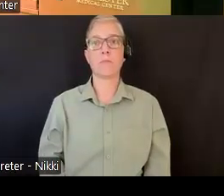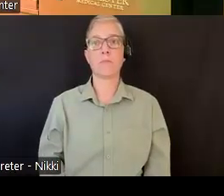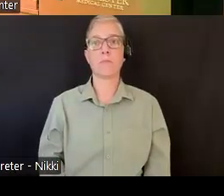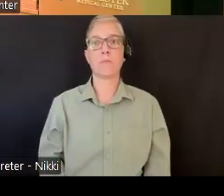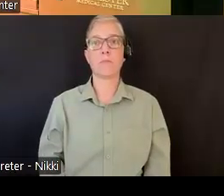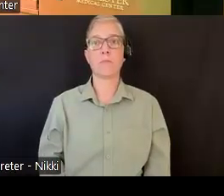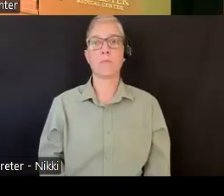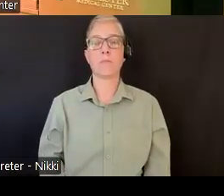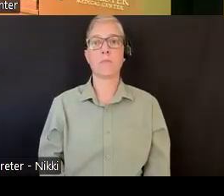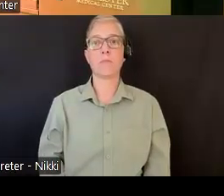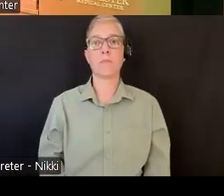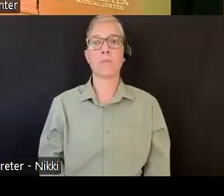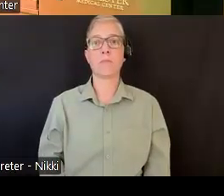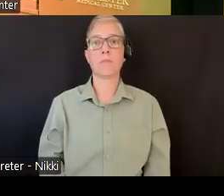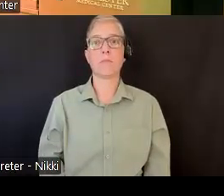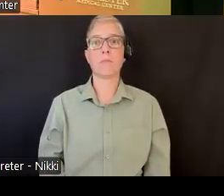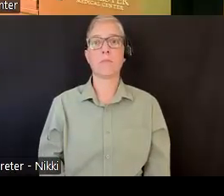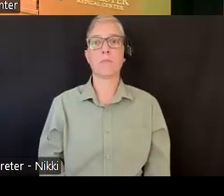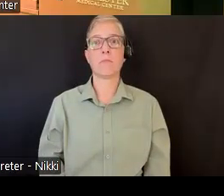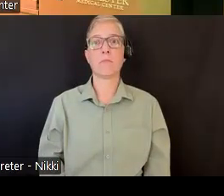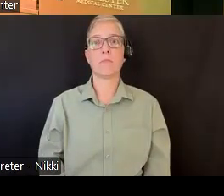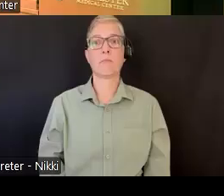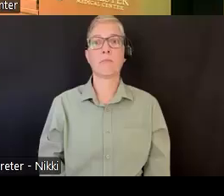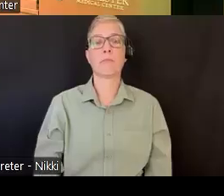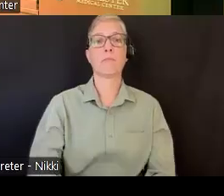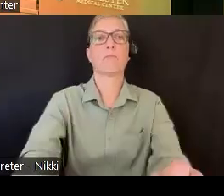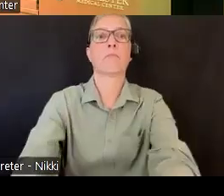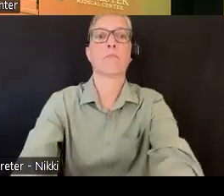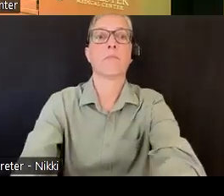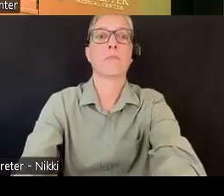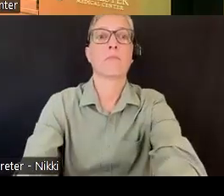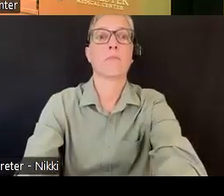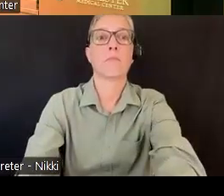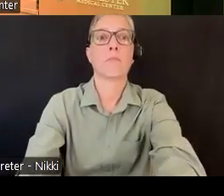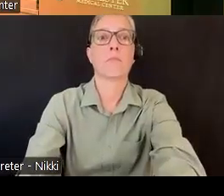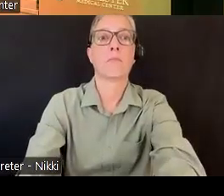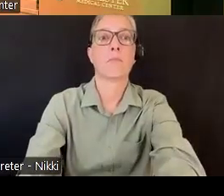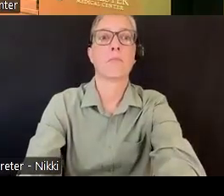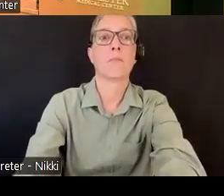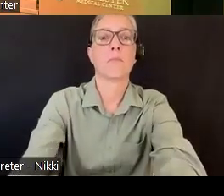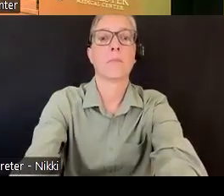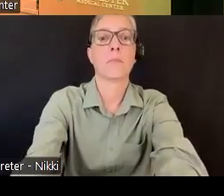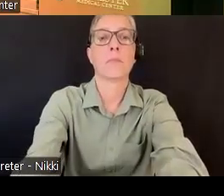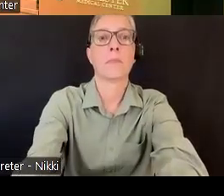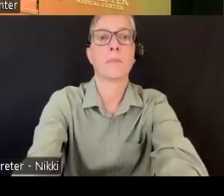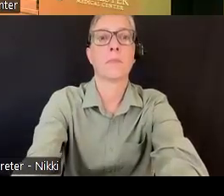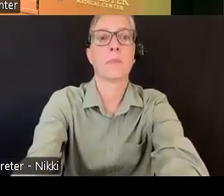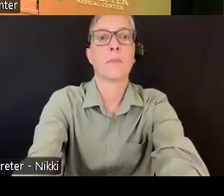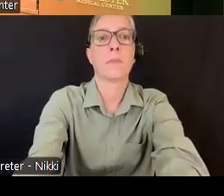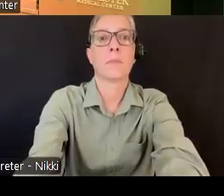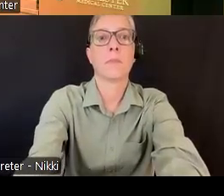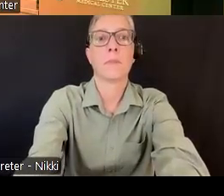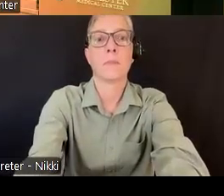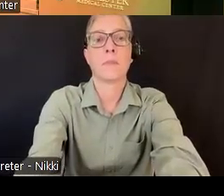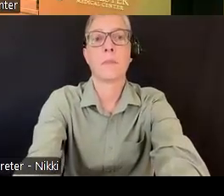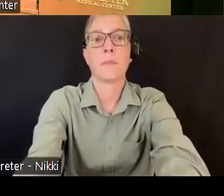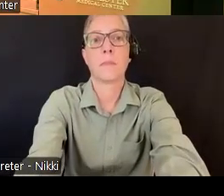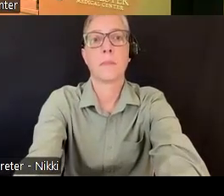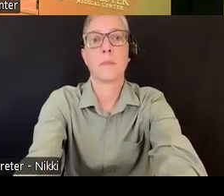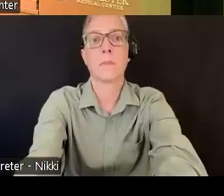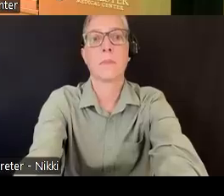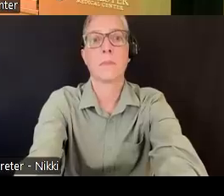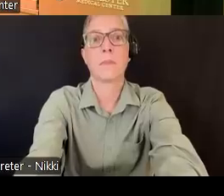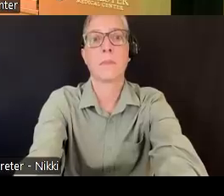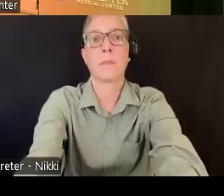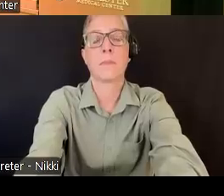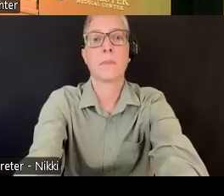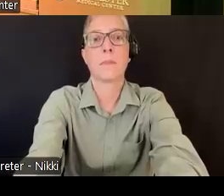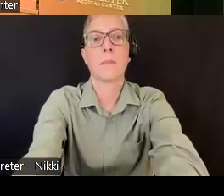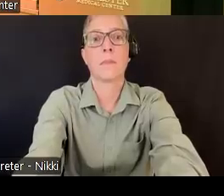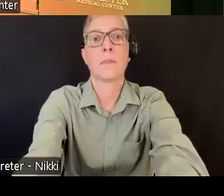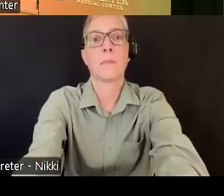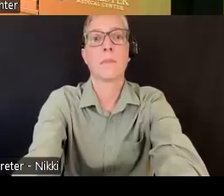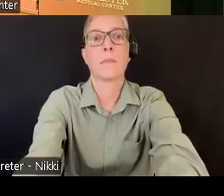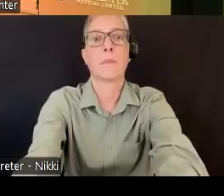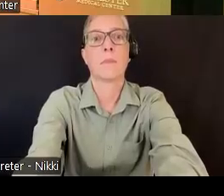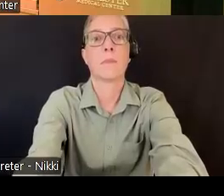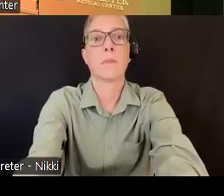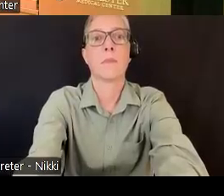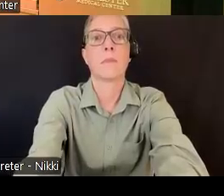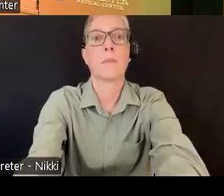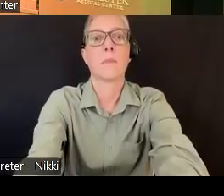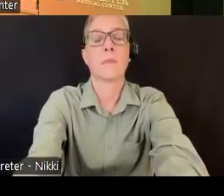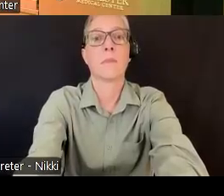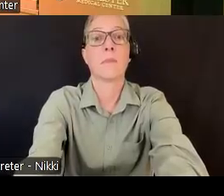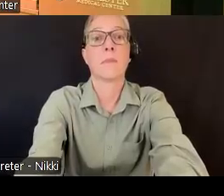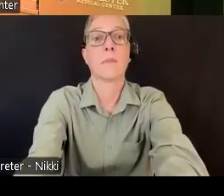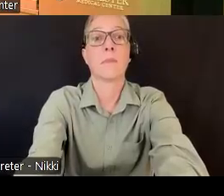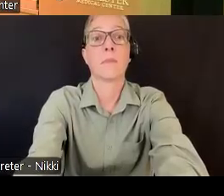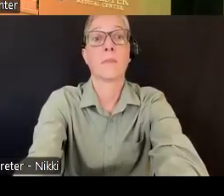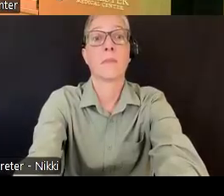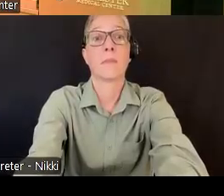Yeah.